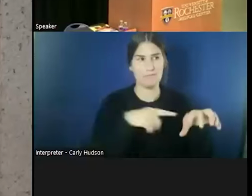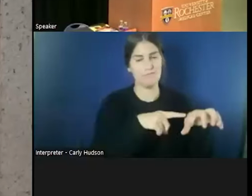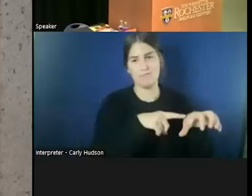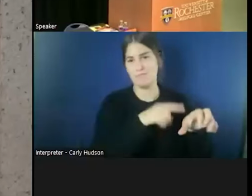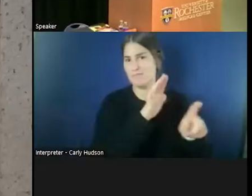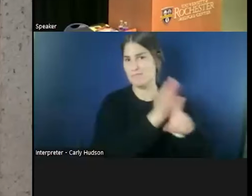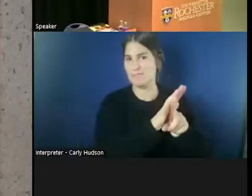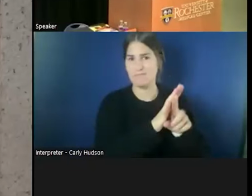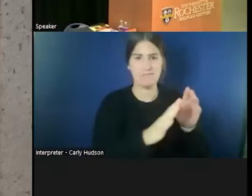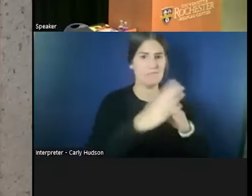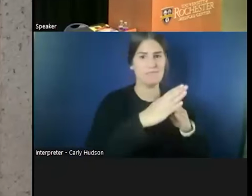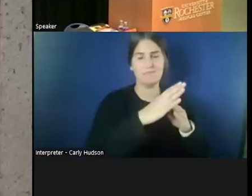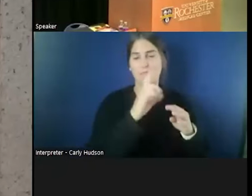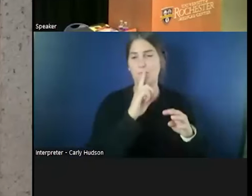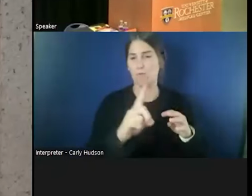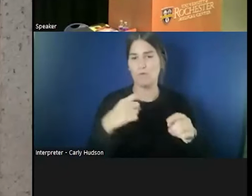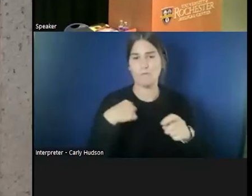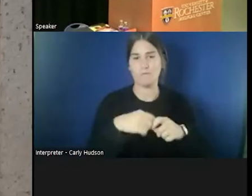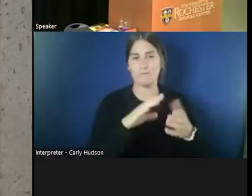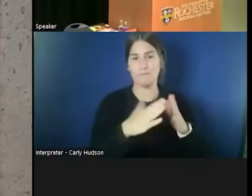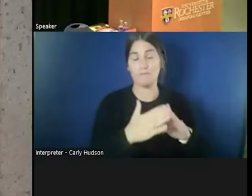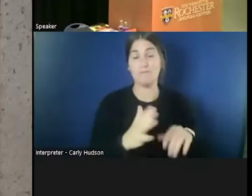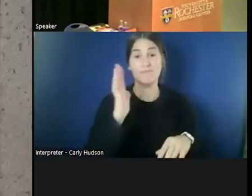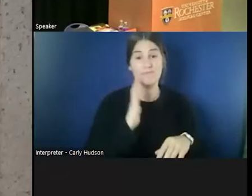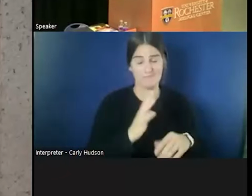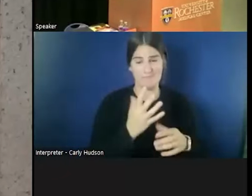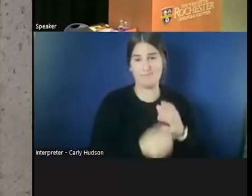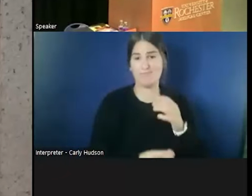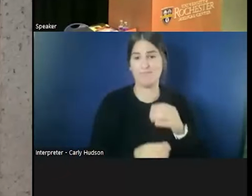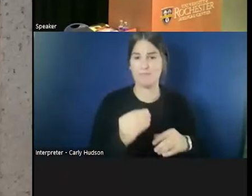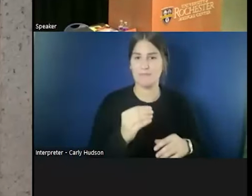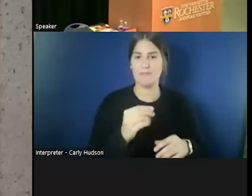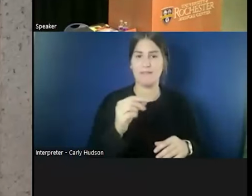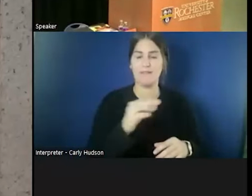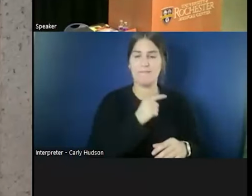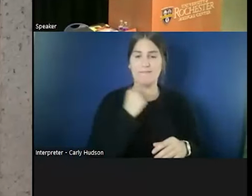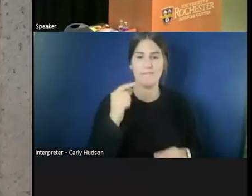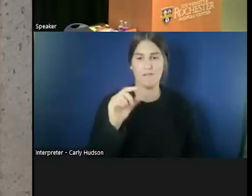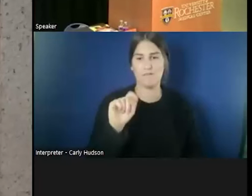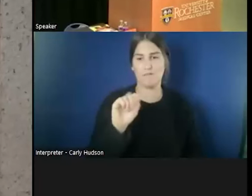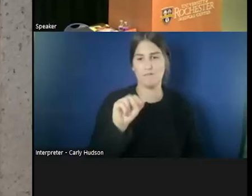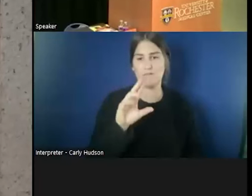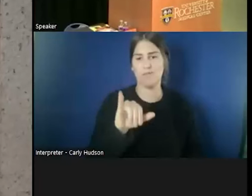the late father Tracy was the champion of the Latino Community here in Rochester New York